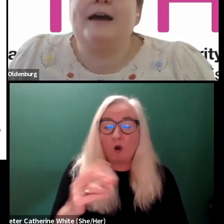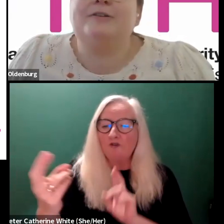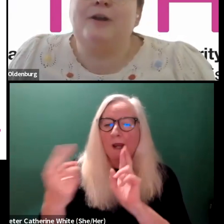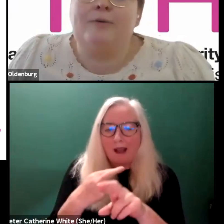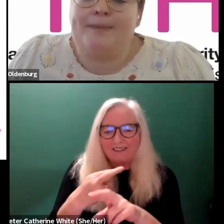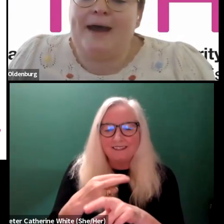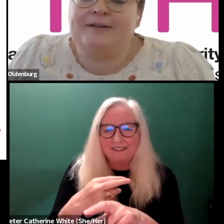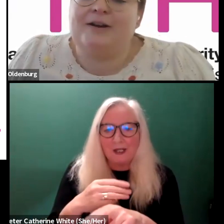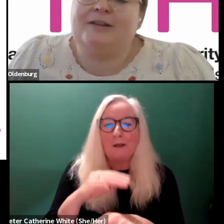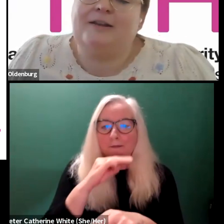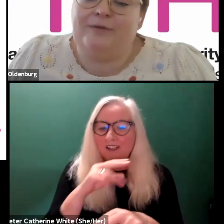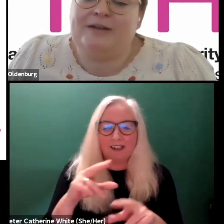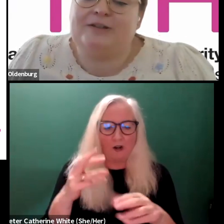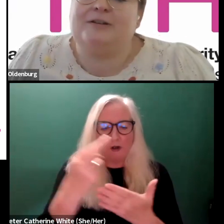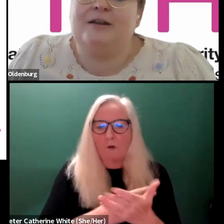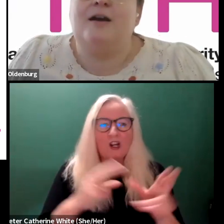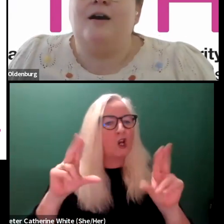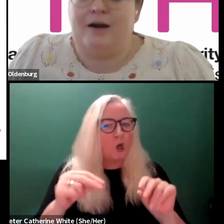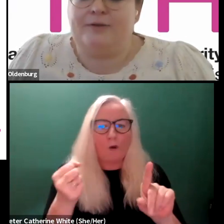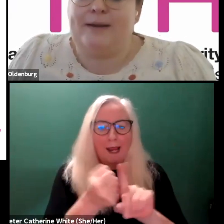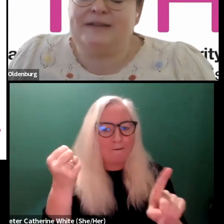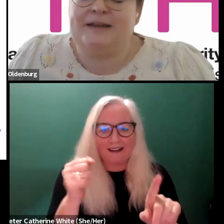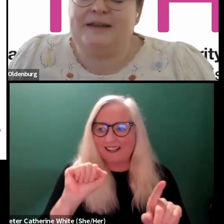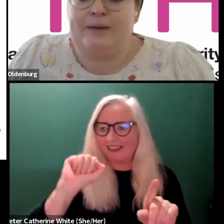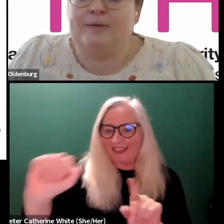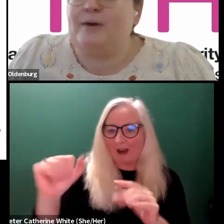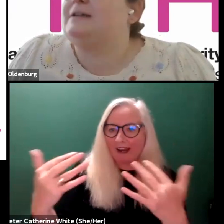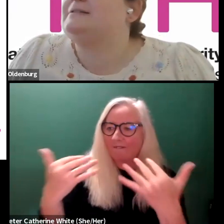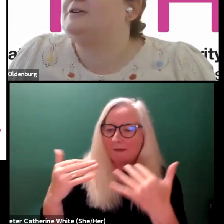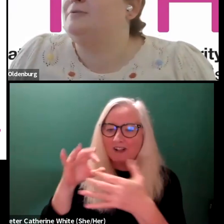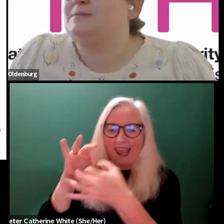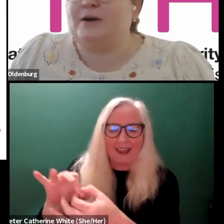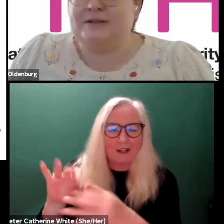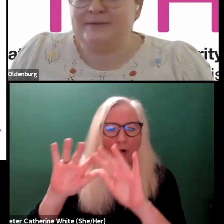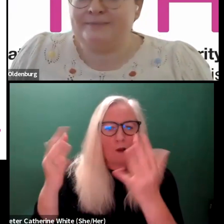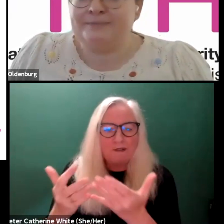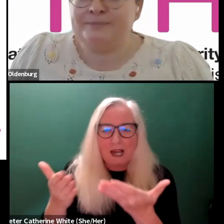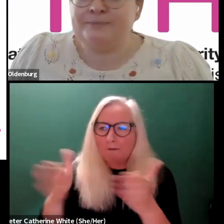On the websites of public bodies who responded.